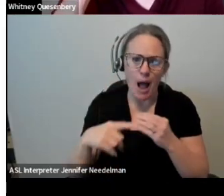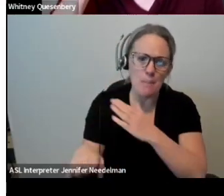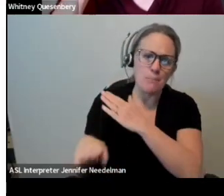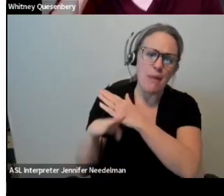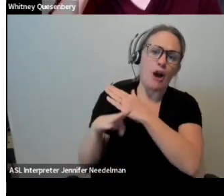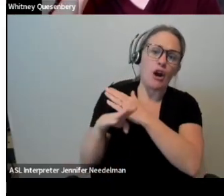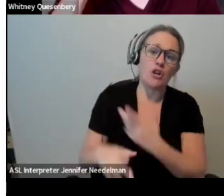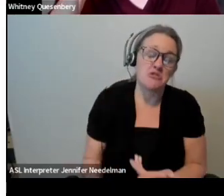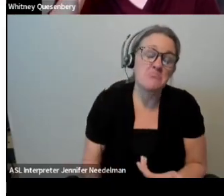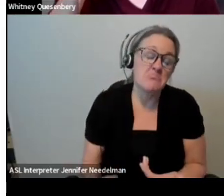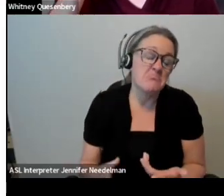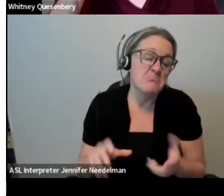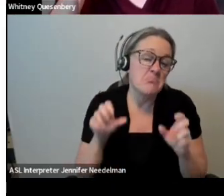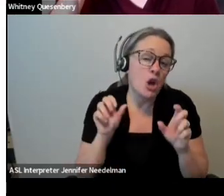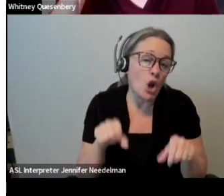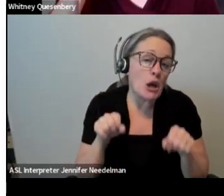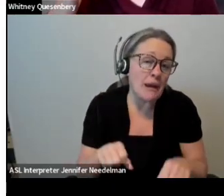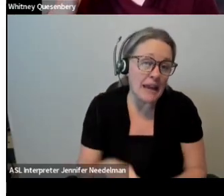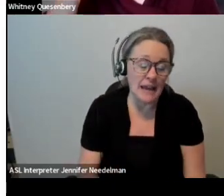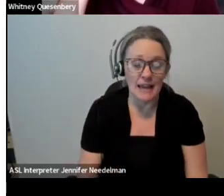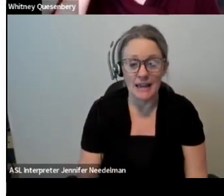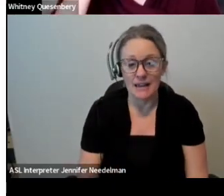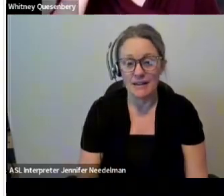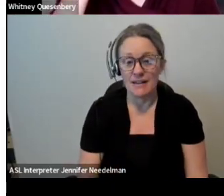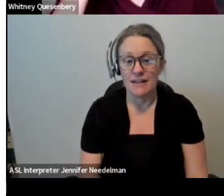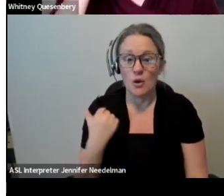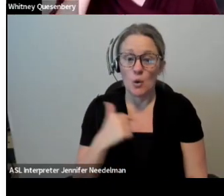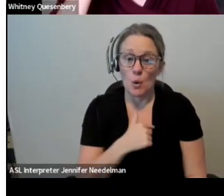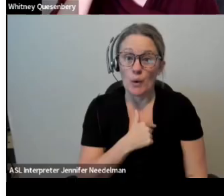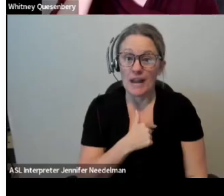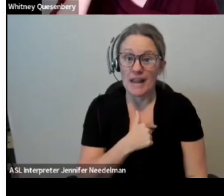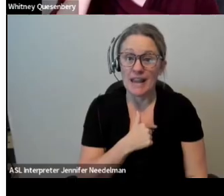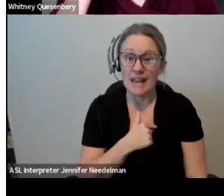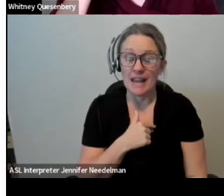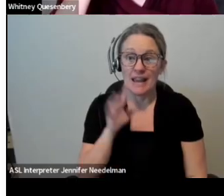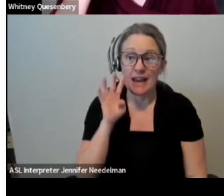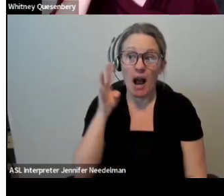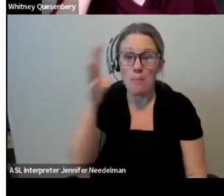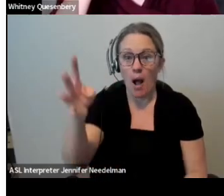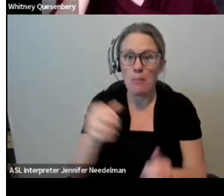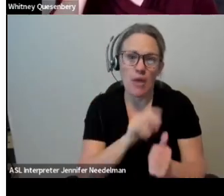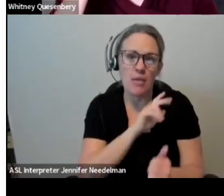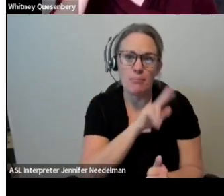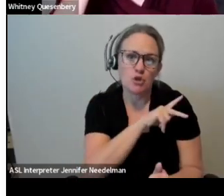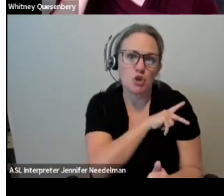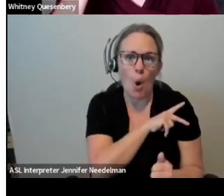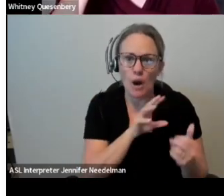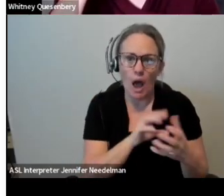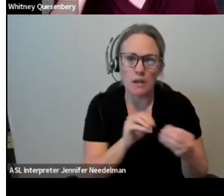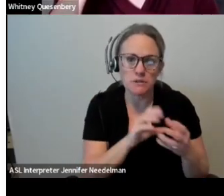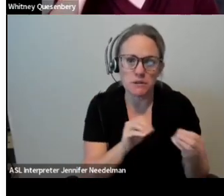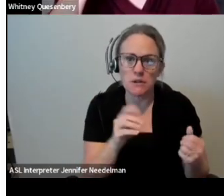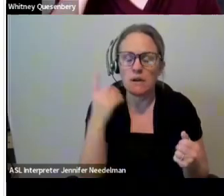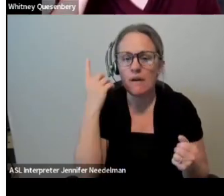It may be, certainly when we do personas for voting, we always include a wide variety of racial